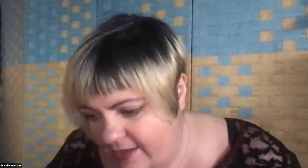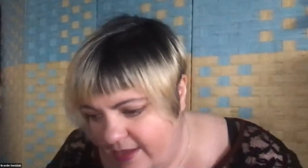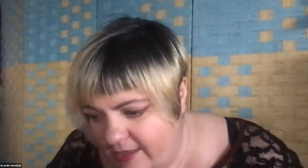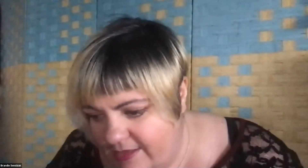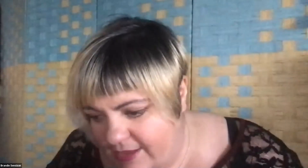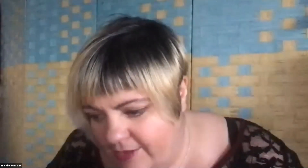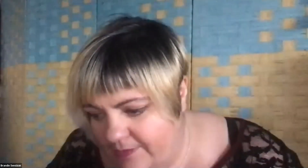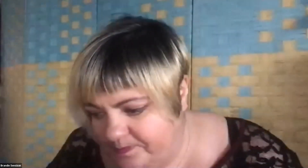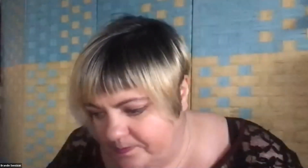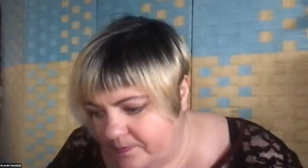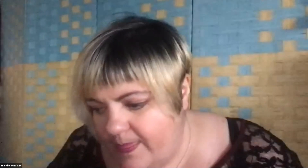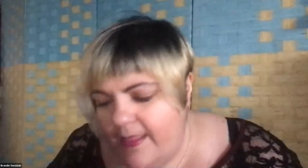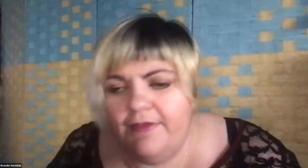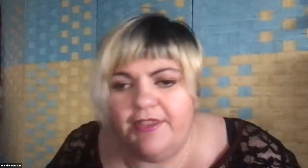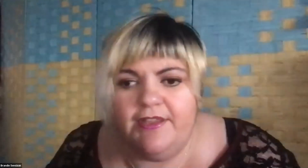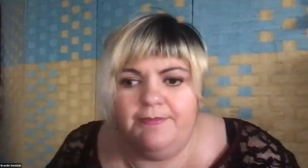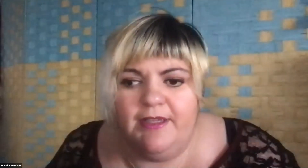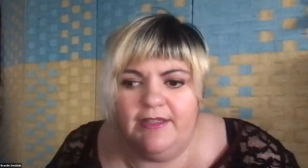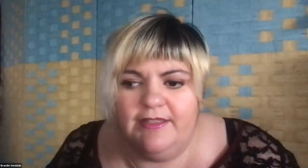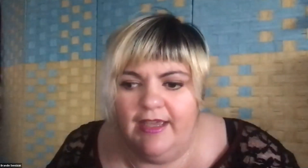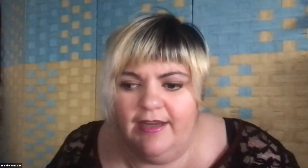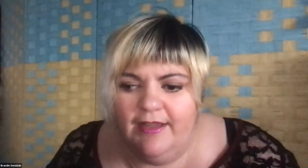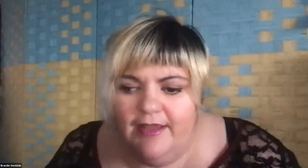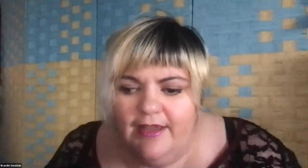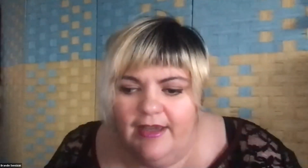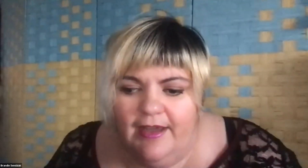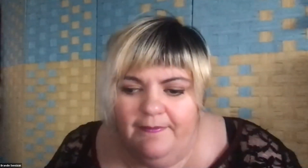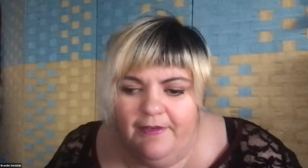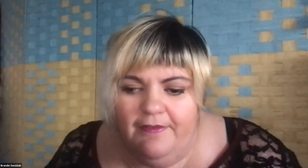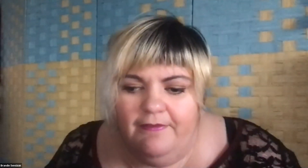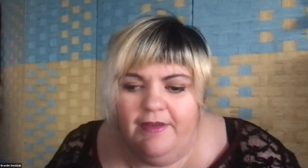400 hospitals in California and all of them are going to -